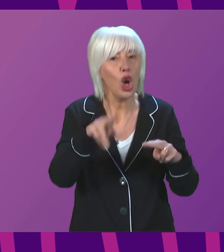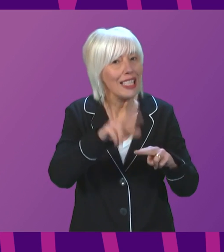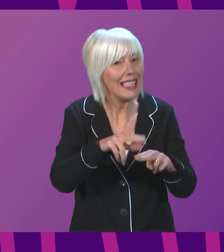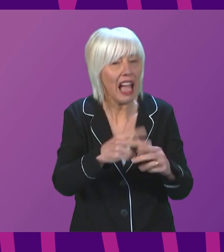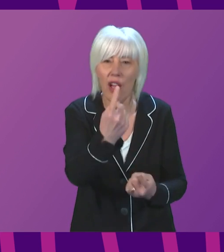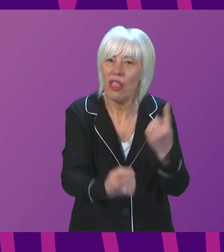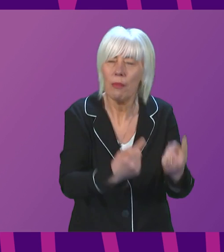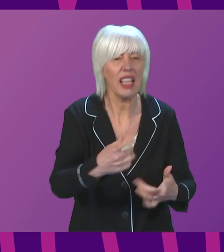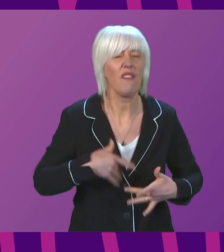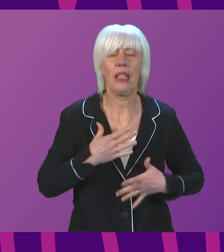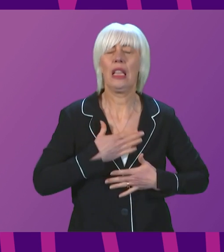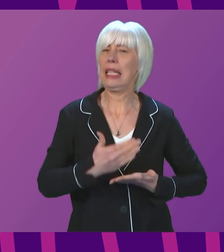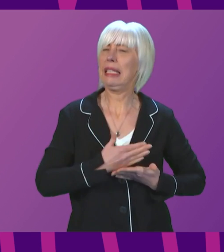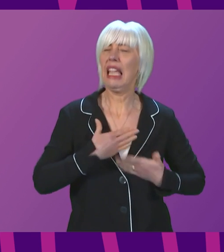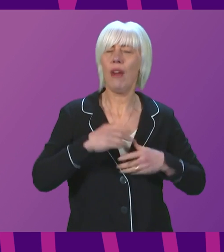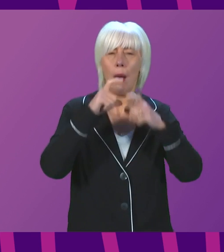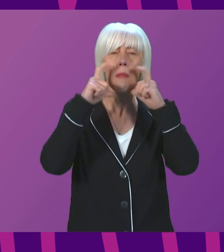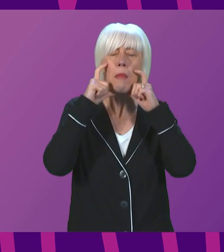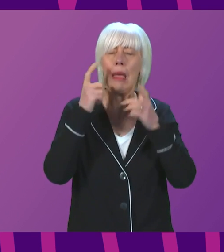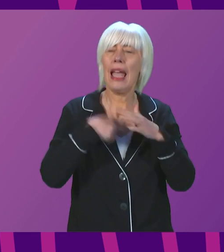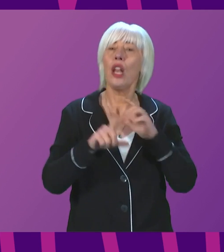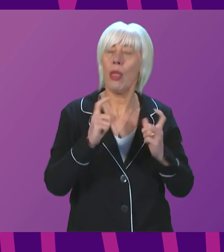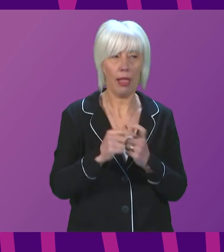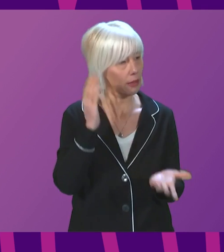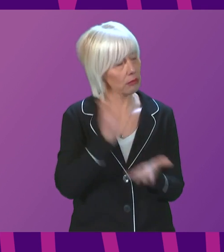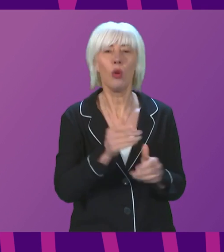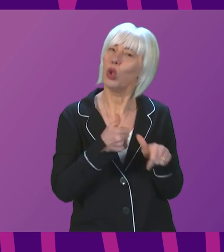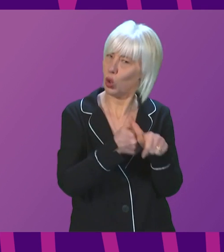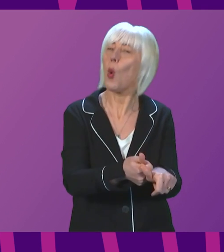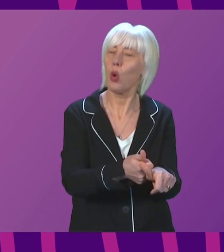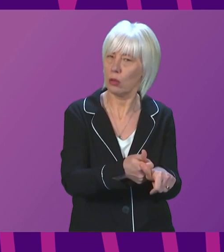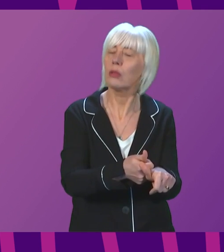still wear a face covering in the classroom should be fully supported in doing so.